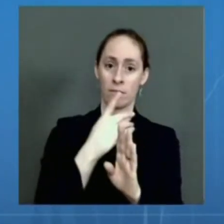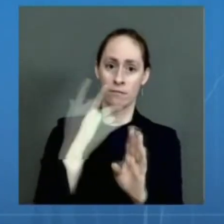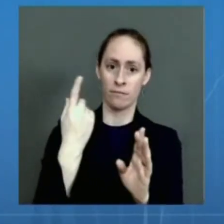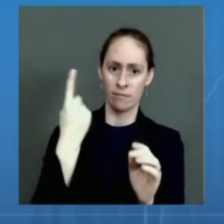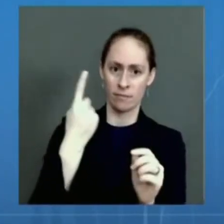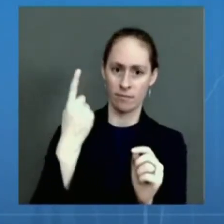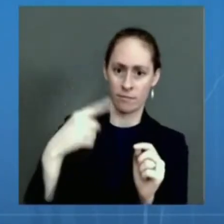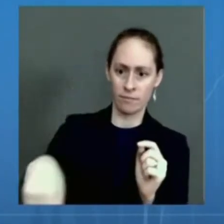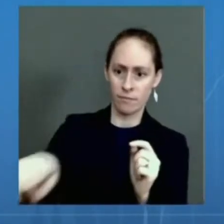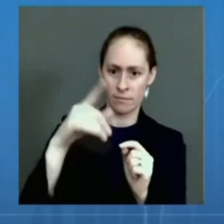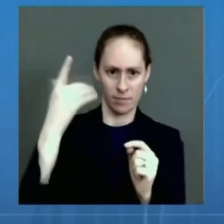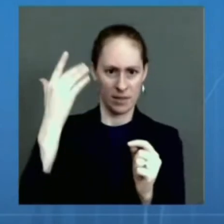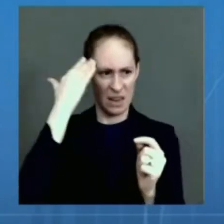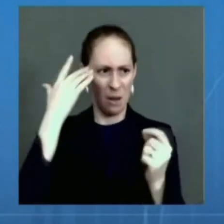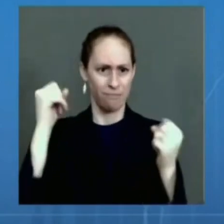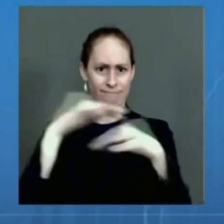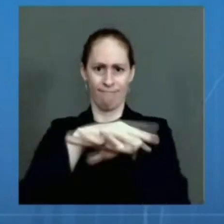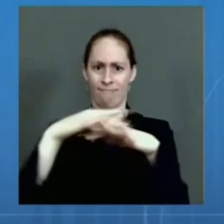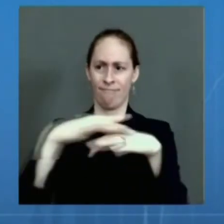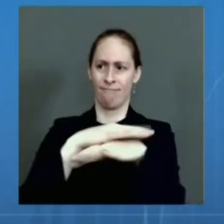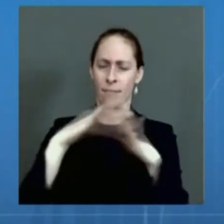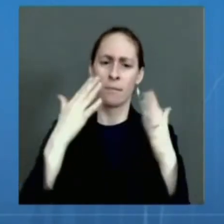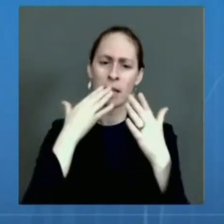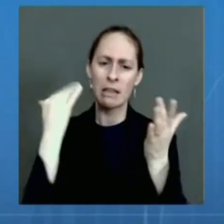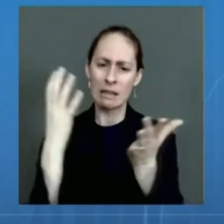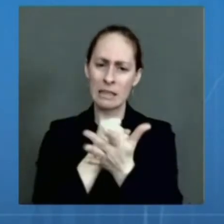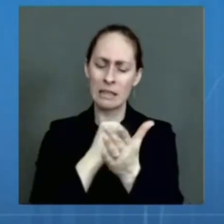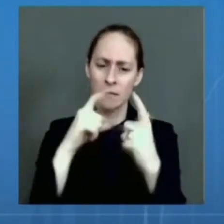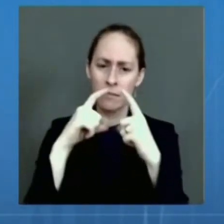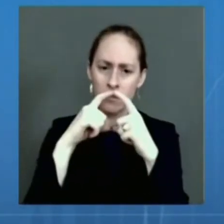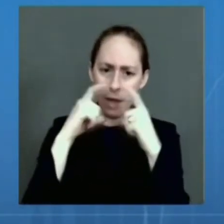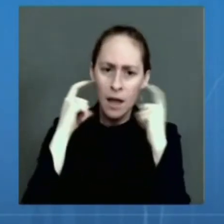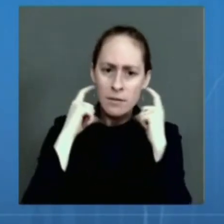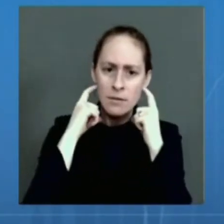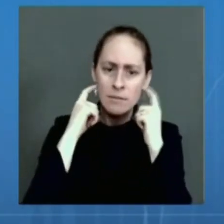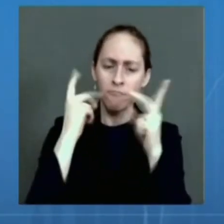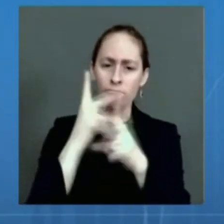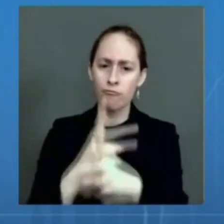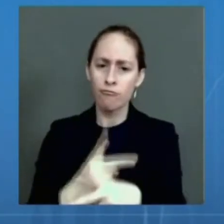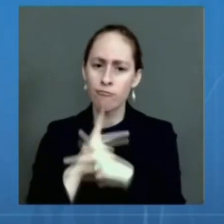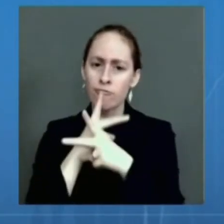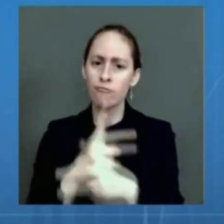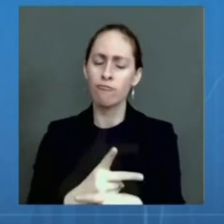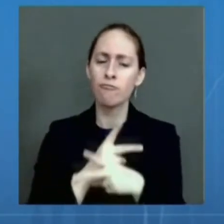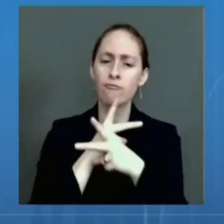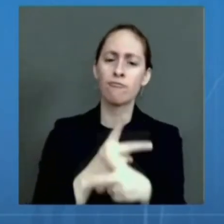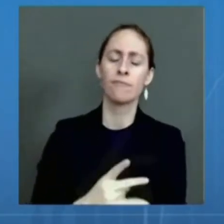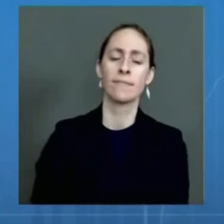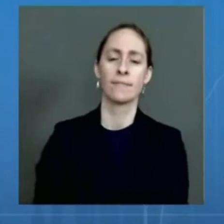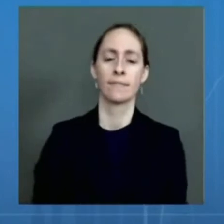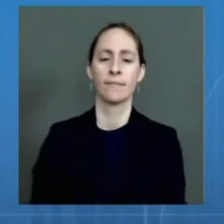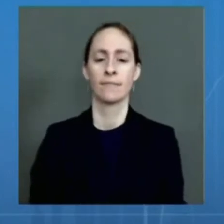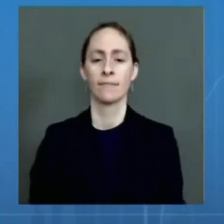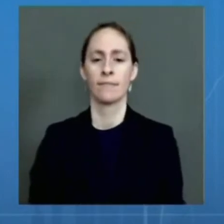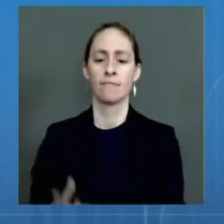OUR COUNTIES HAVE SUBSTANTIAL OR HIGH TRANSMISSION USE THE NEXT WEEK TO MAKE SURE YOU'RE PRACTICING THOSE SAFE